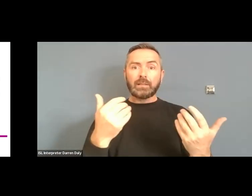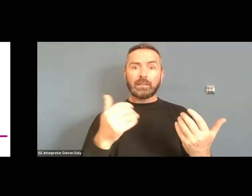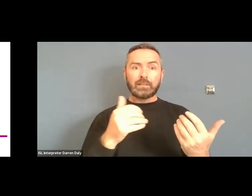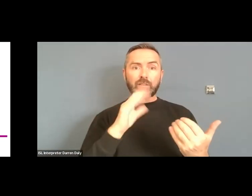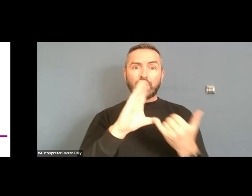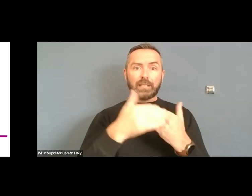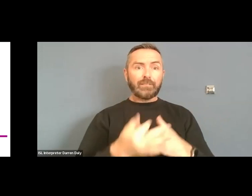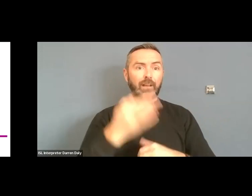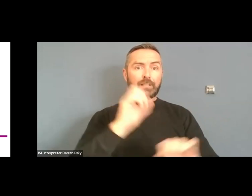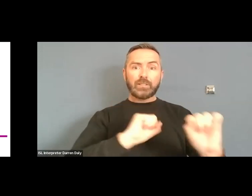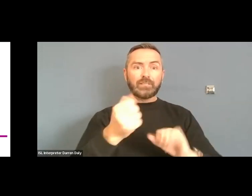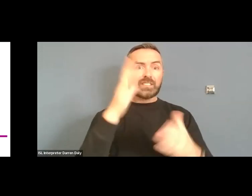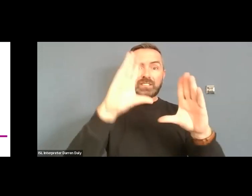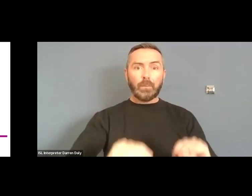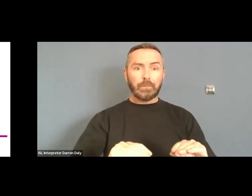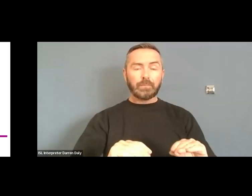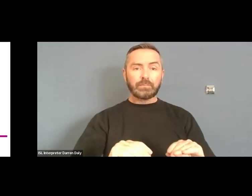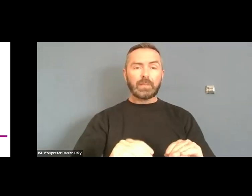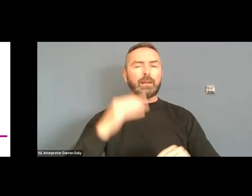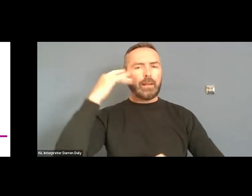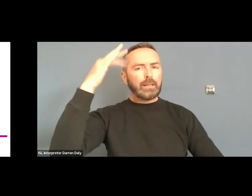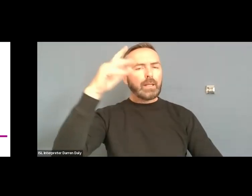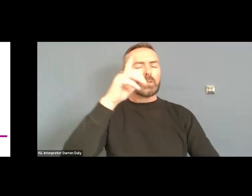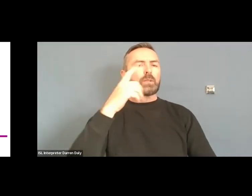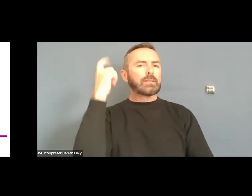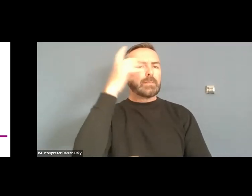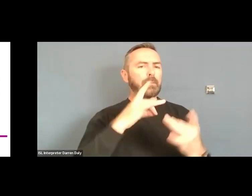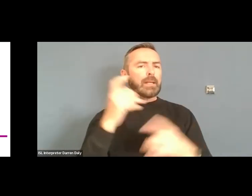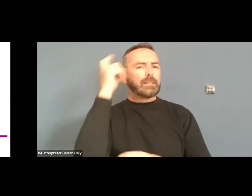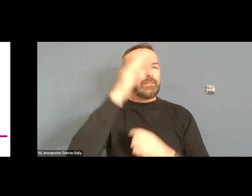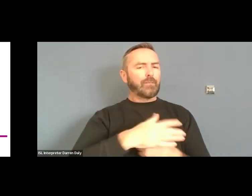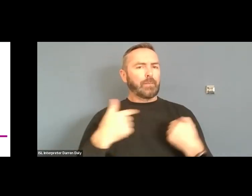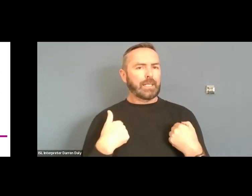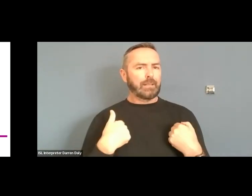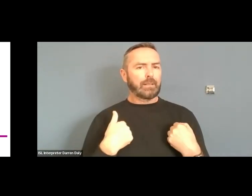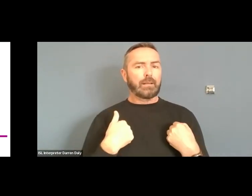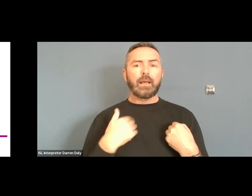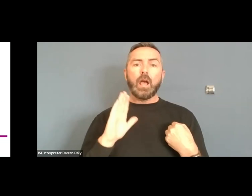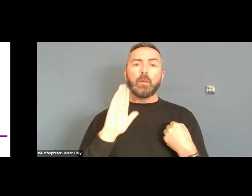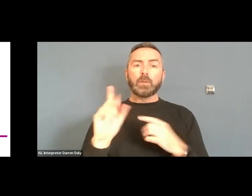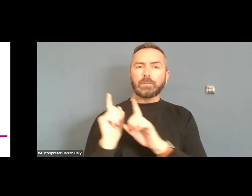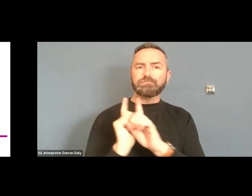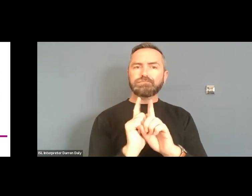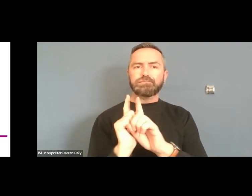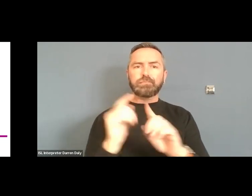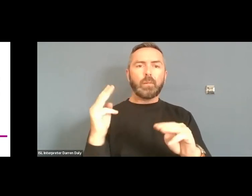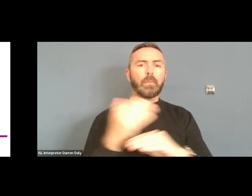"Intellectual disability makes it difficult for me." "I have to be accompanied with one of my parents whenever I go out."